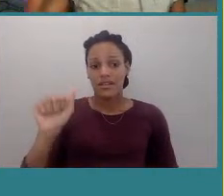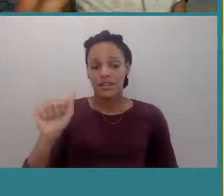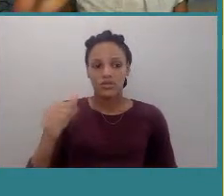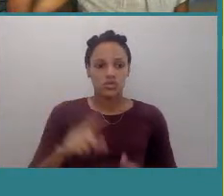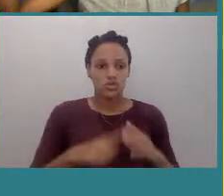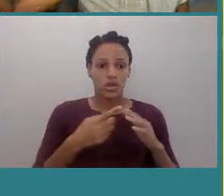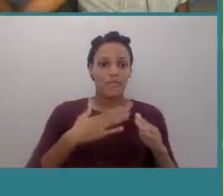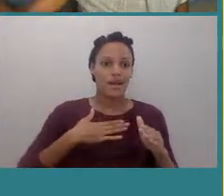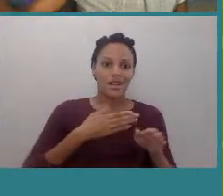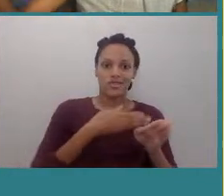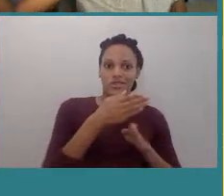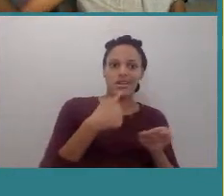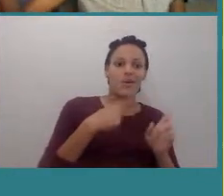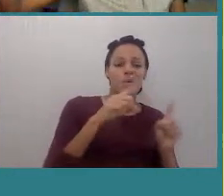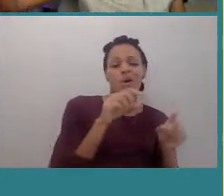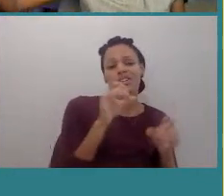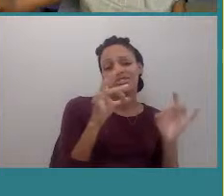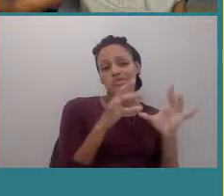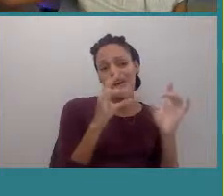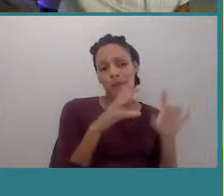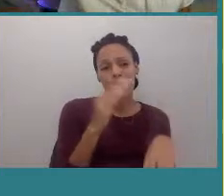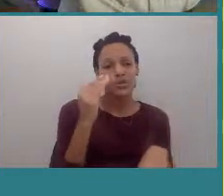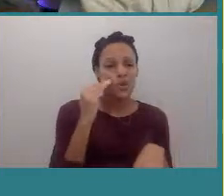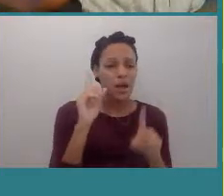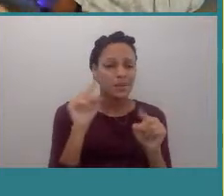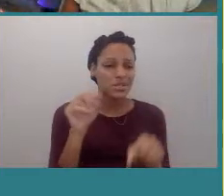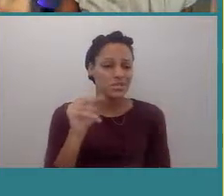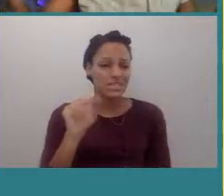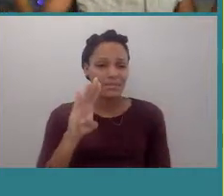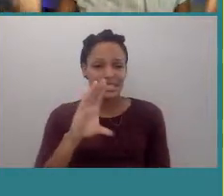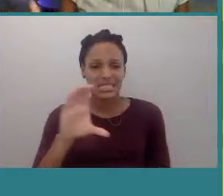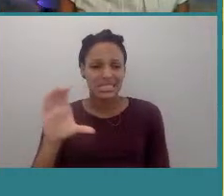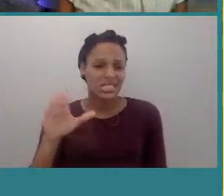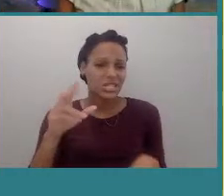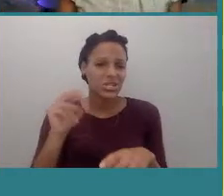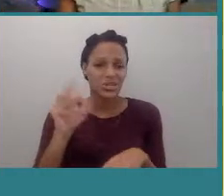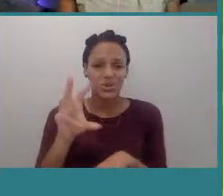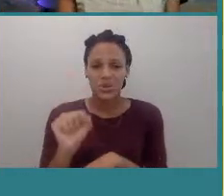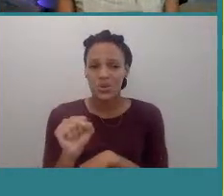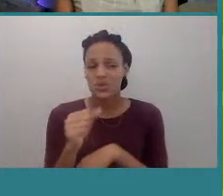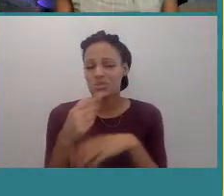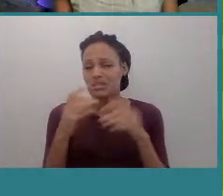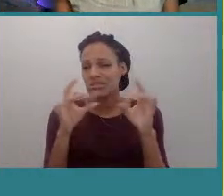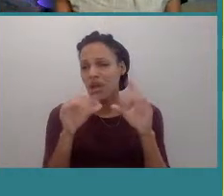done a BBC interview in Starbucks with a lot of music, and you have to ask them to turn